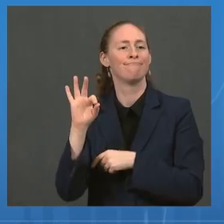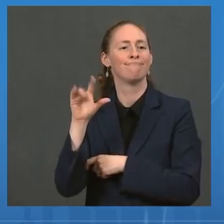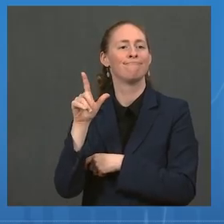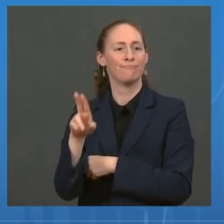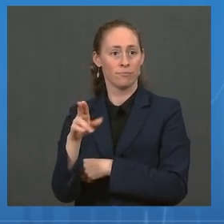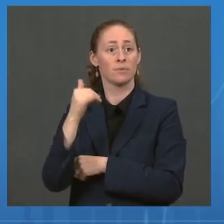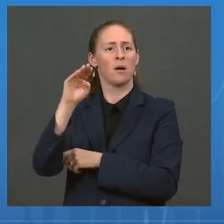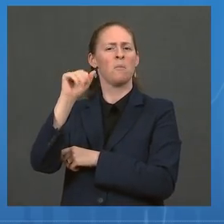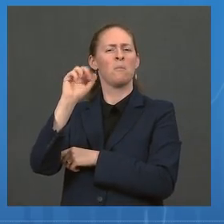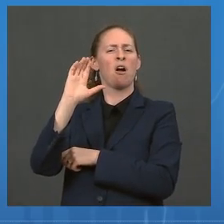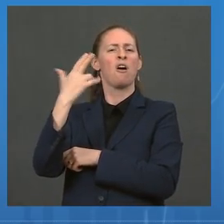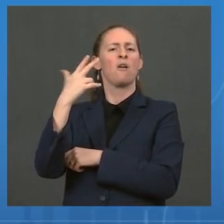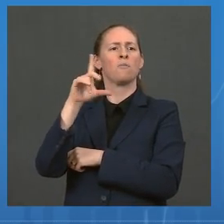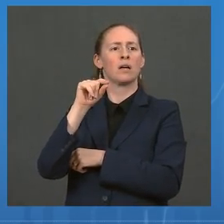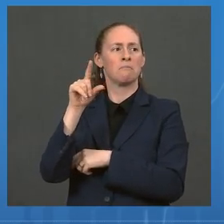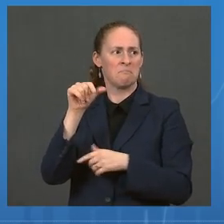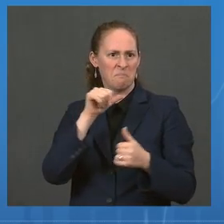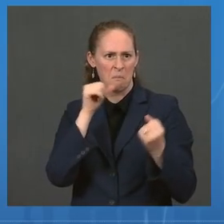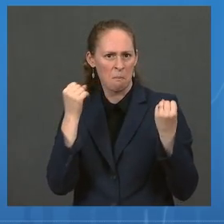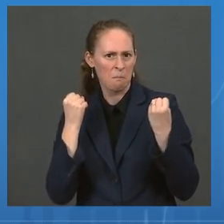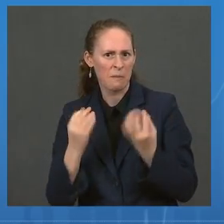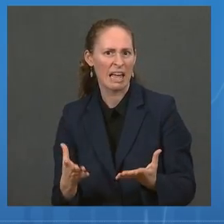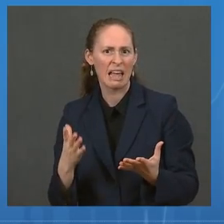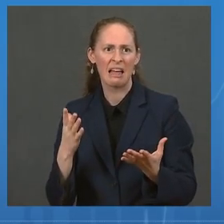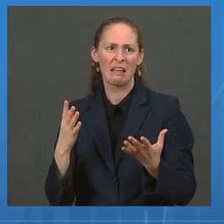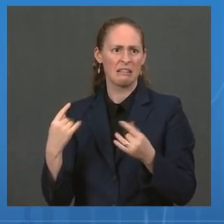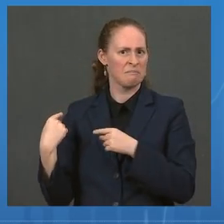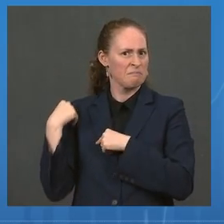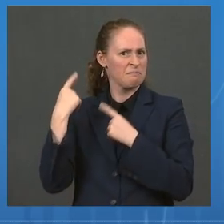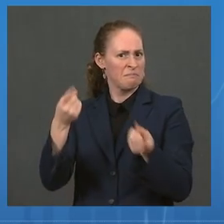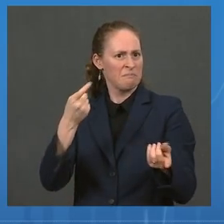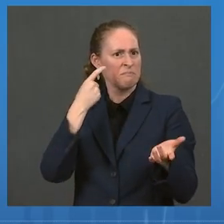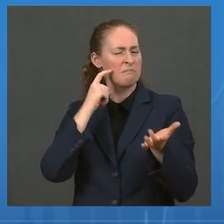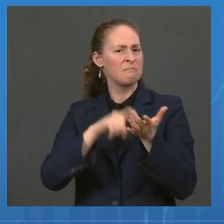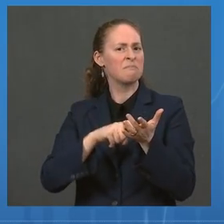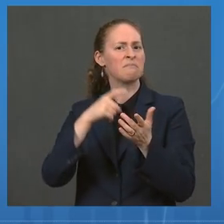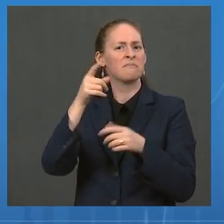CDC's flu experts are concerned that reduced population-level immunity